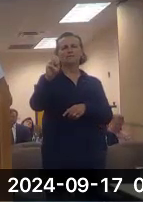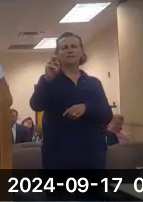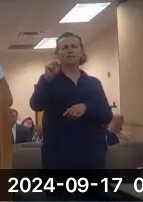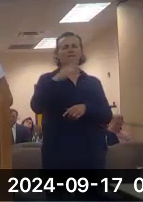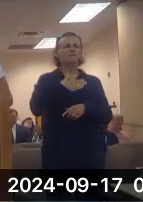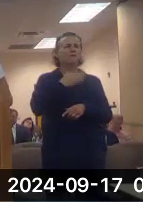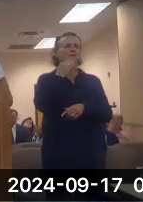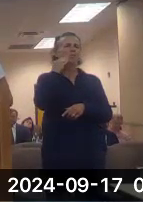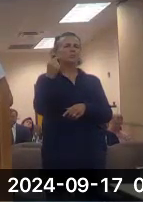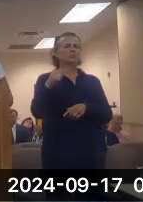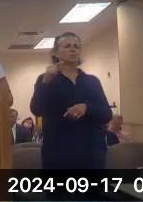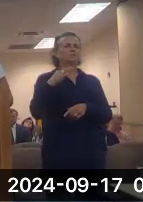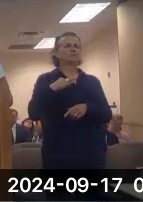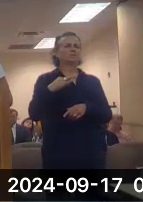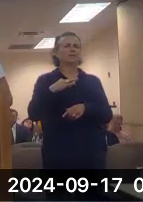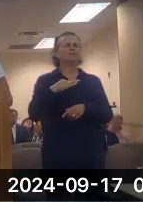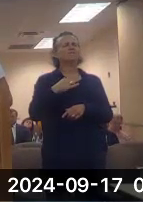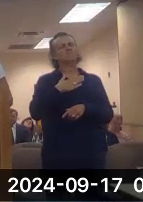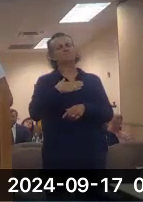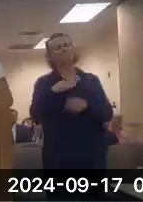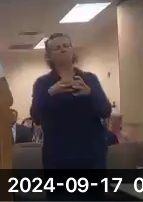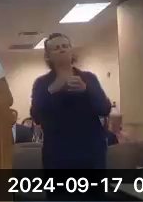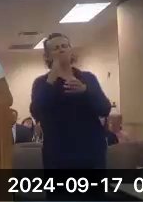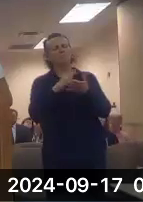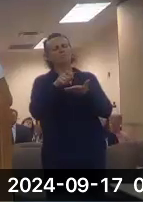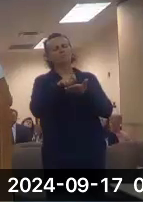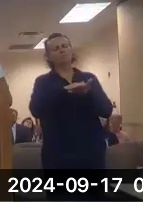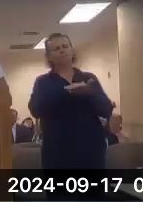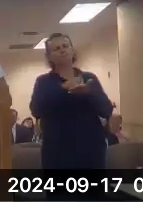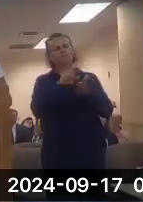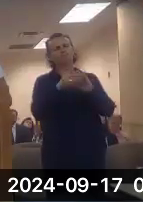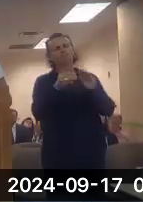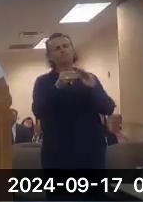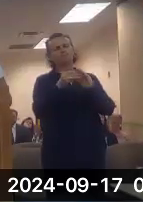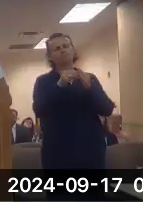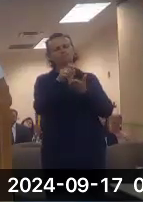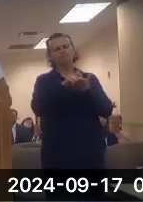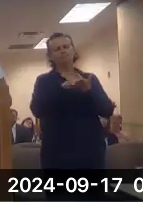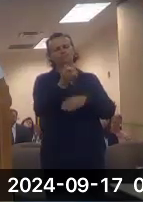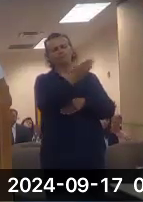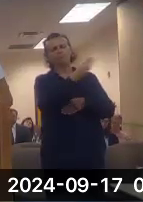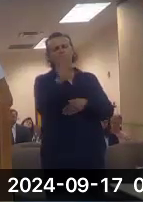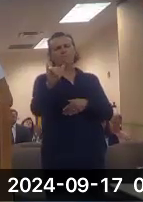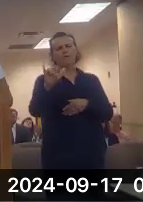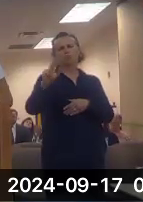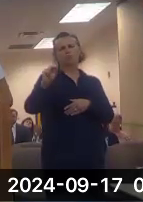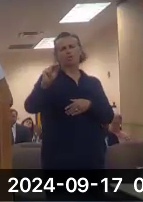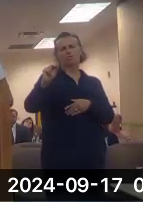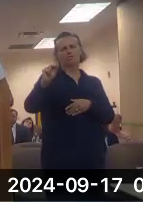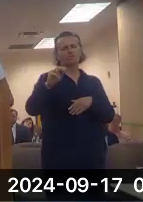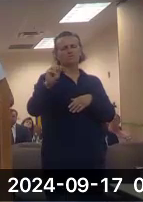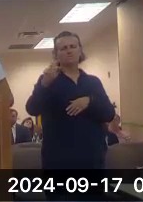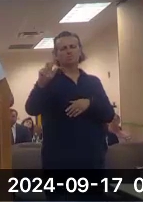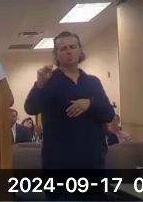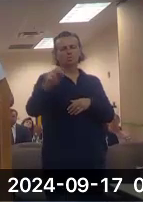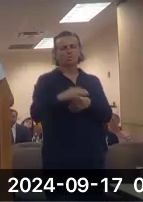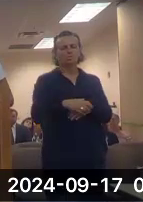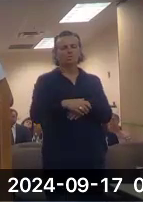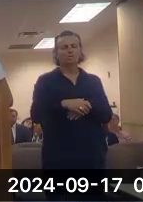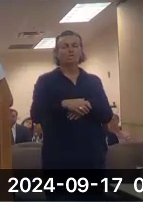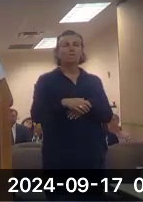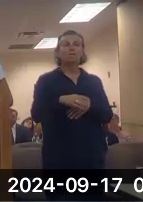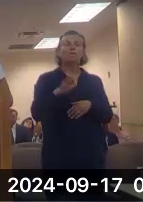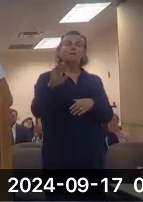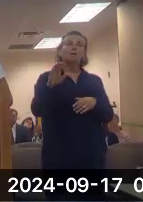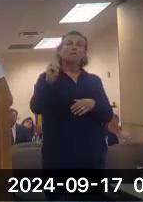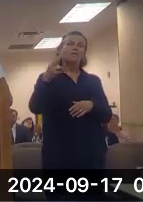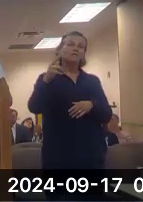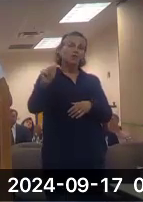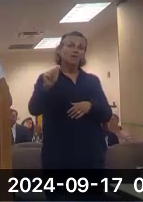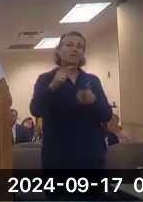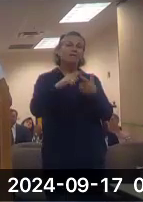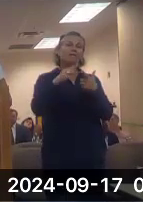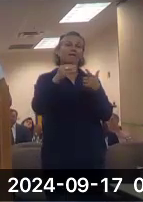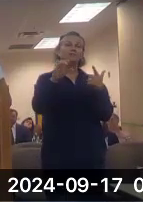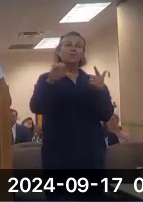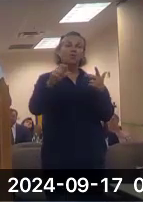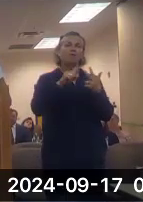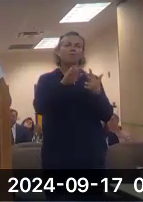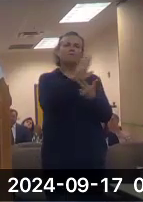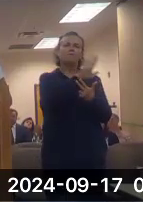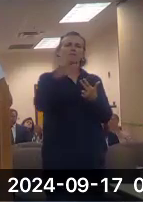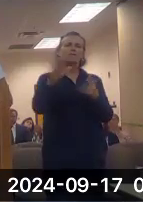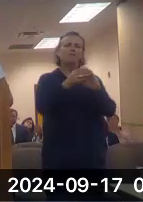Reginald Parson: My organization will be submitting written comments by September 30.th But I did have one question to follow up on the comments from the main Hospital Association and the chamber about the private option.